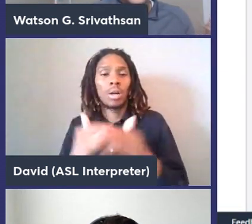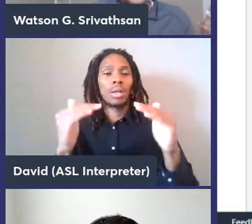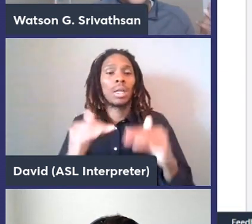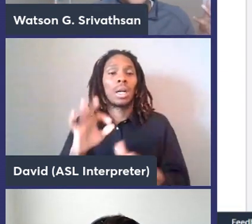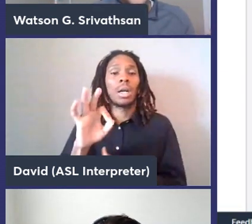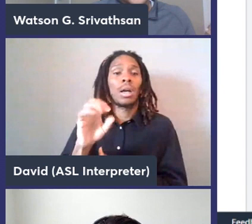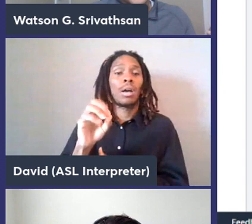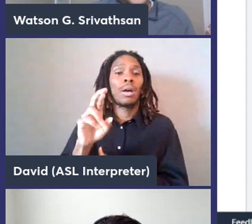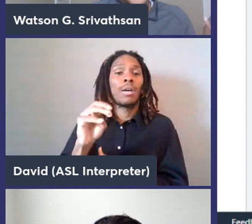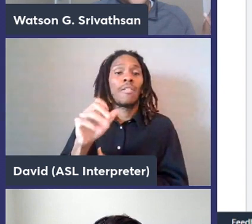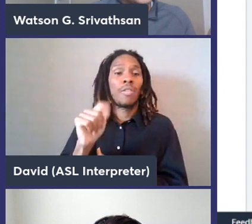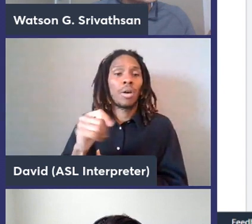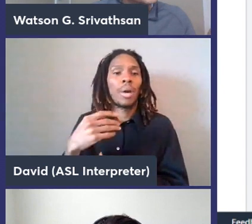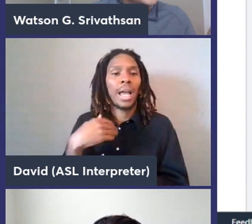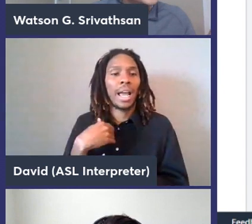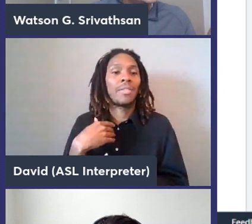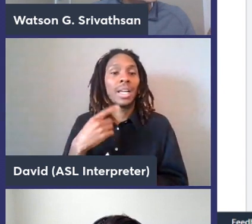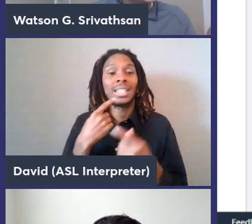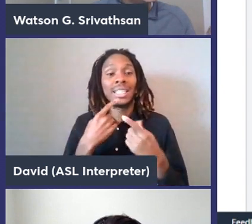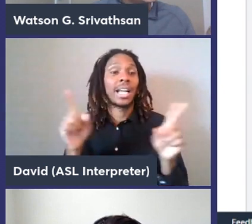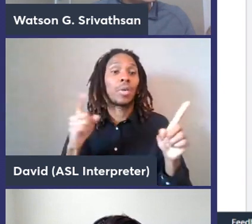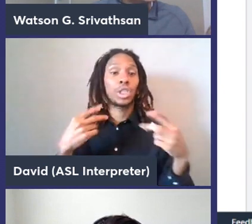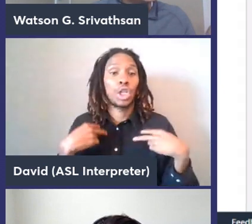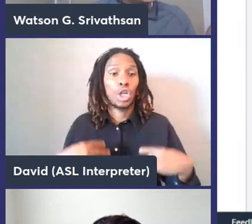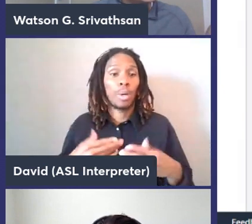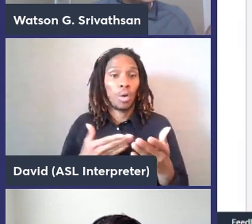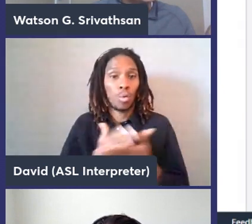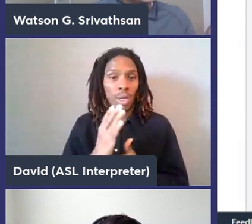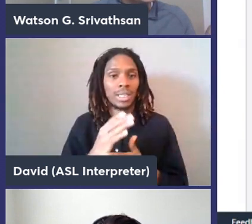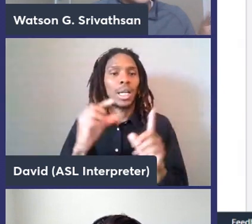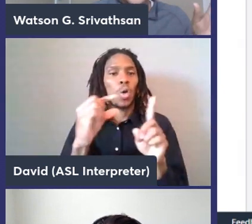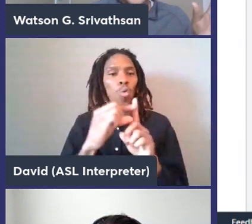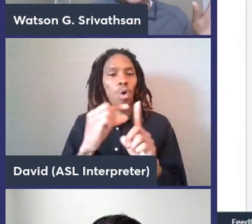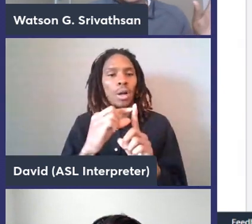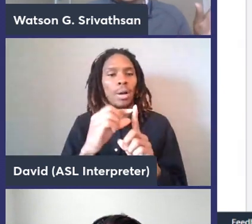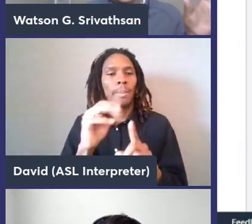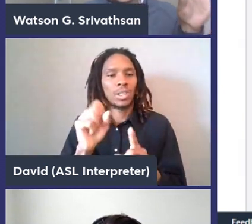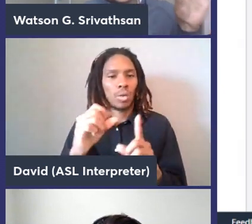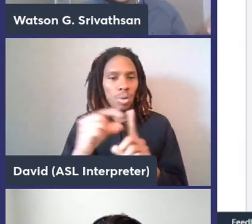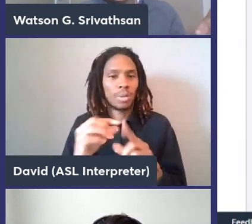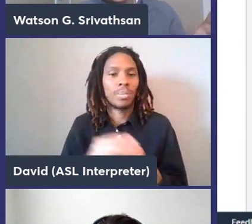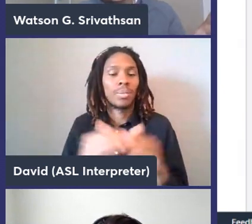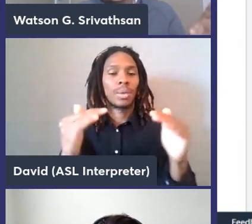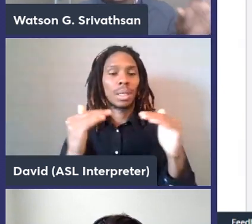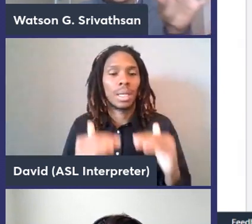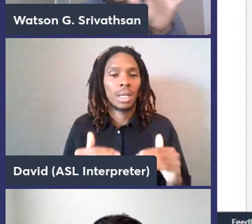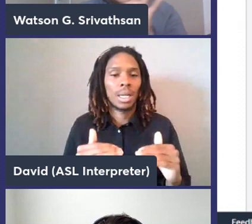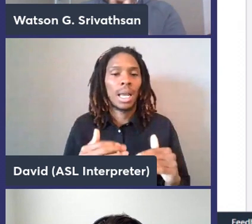the Declaration of Human Rights, is in Word. I want this to be translated. I want the translated content to be posted